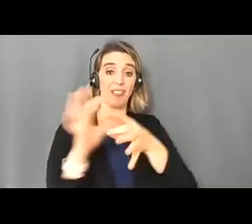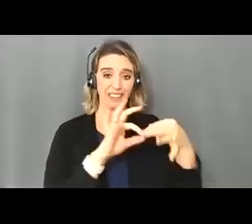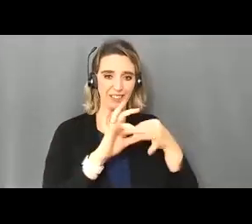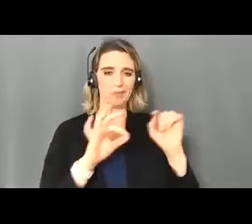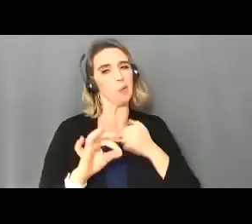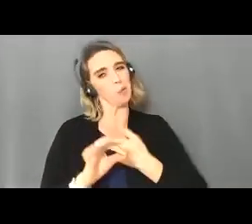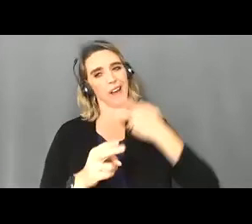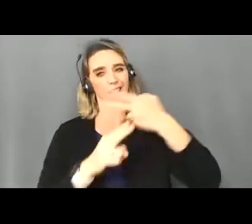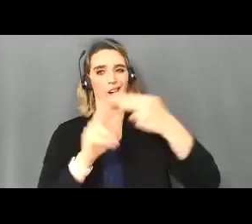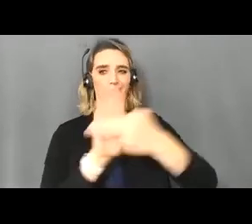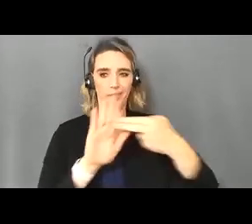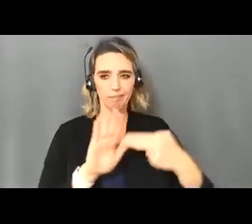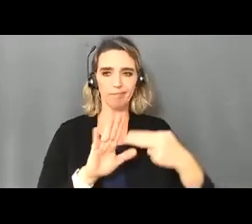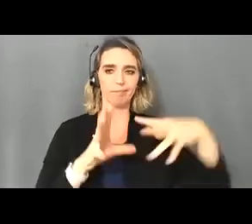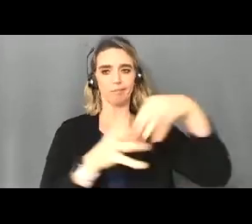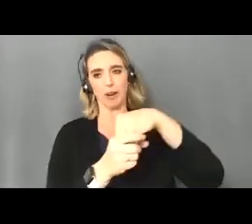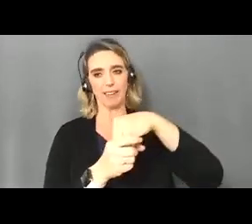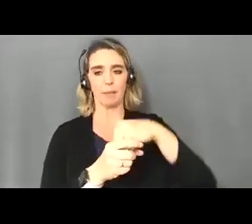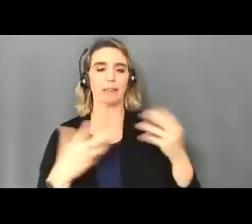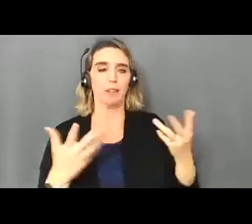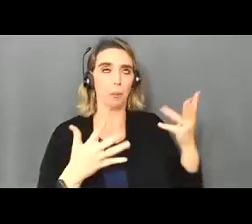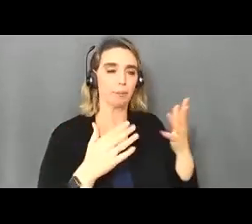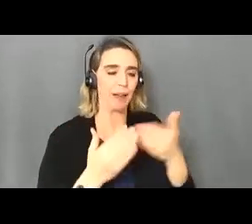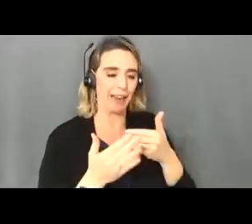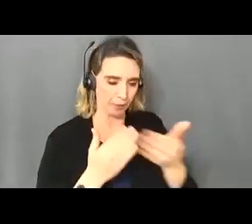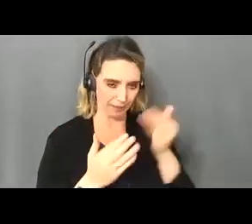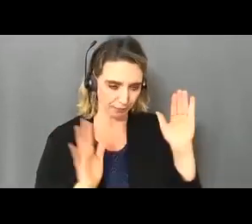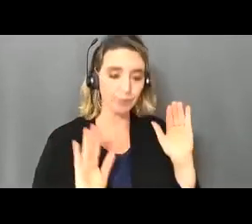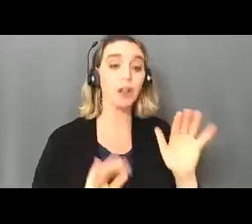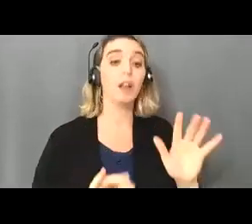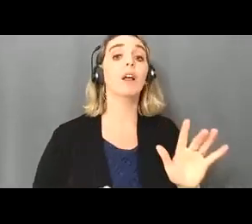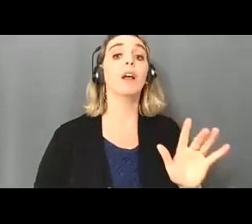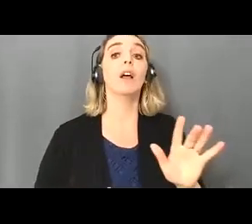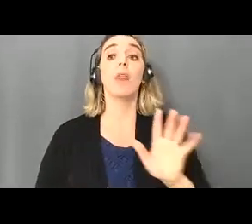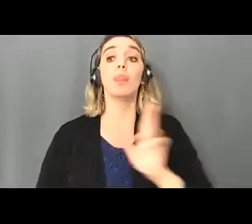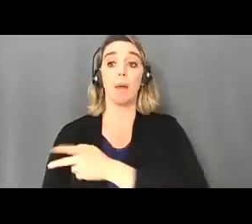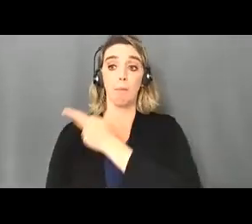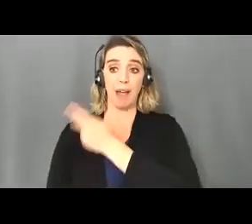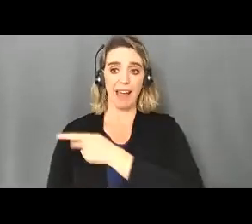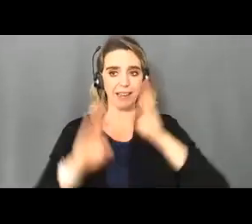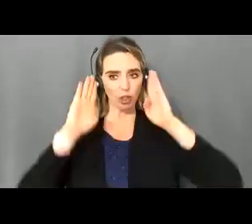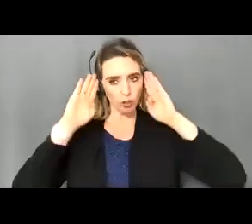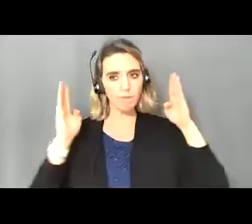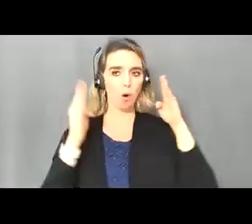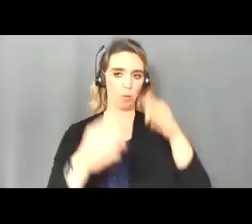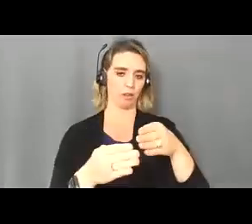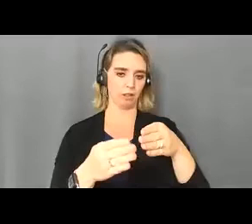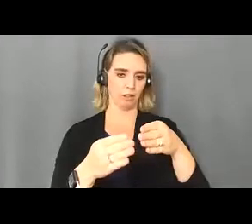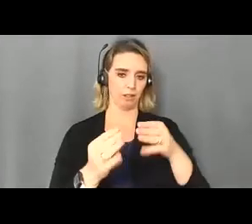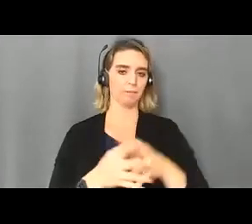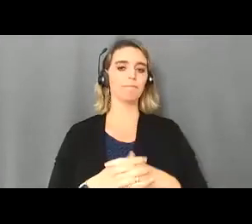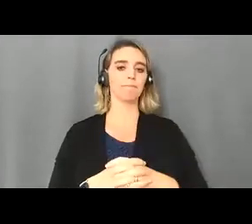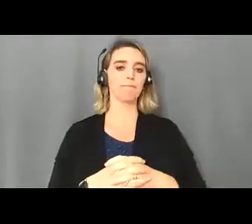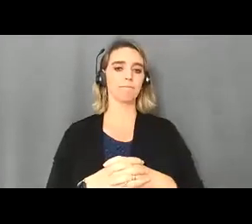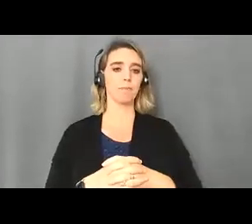but to me, everyone's a patient. So we start by putting the patient at the center of the process. And the reason that we do that,